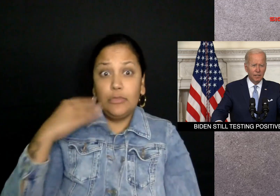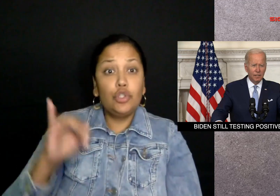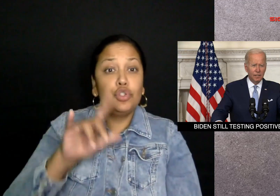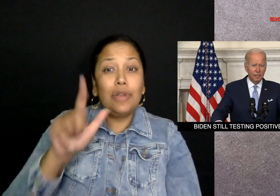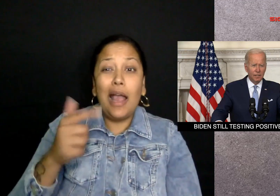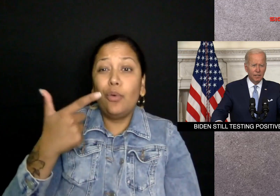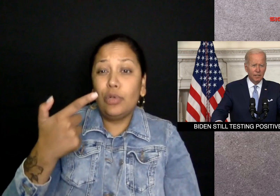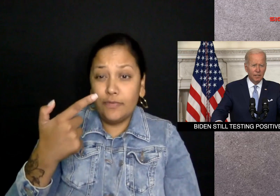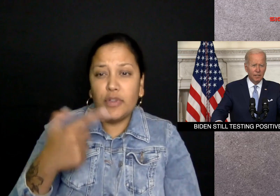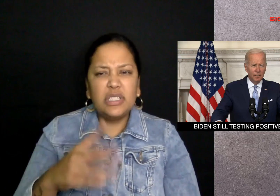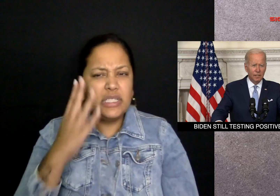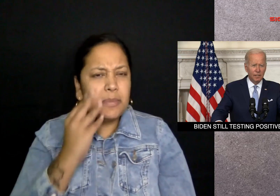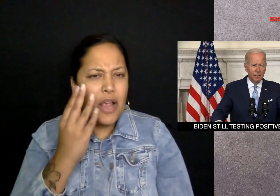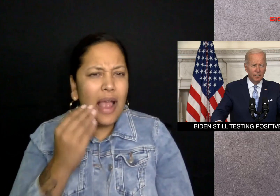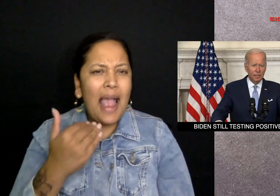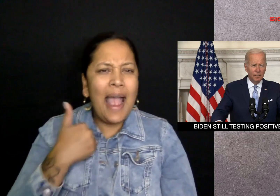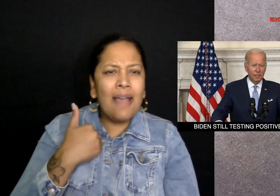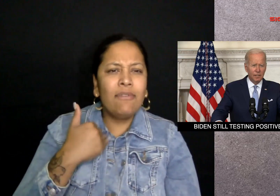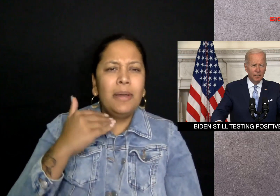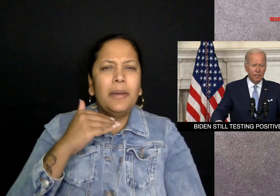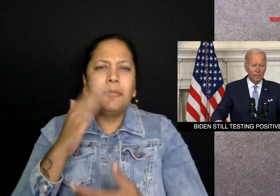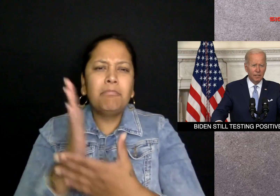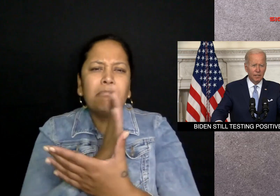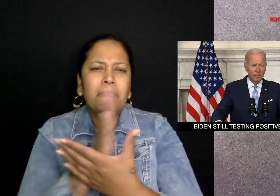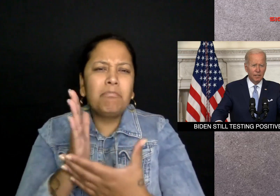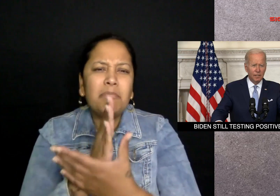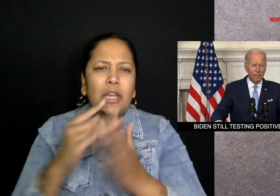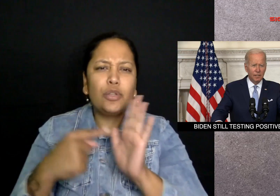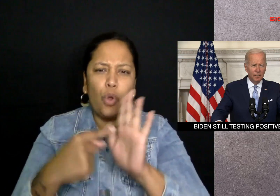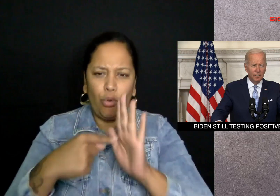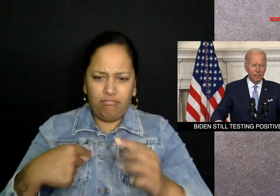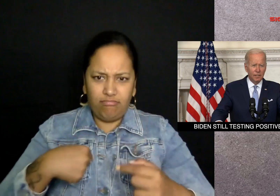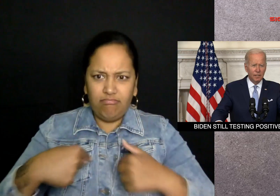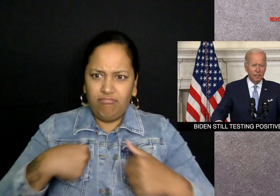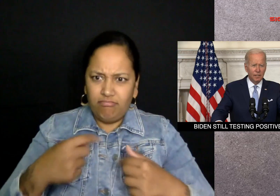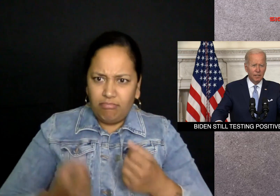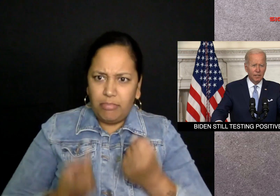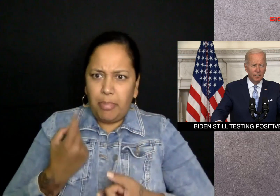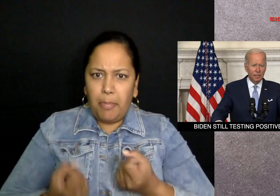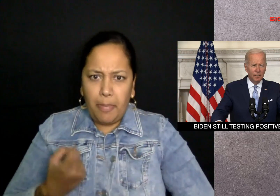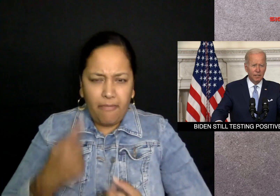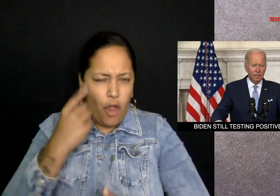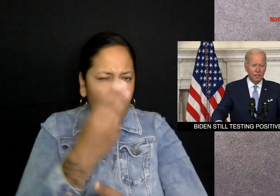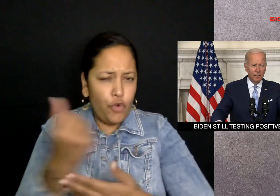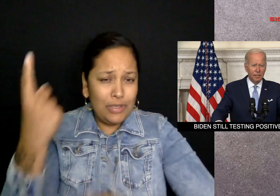Biden first tested positive on July 21 and experienced mild symptoms for a few days